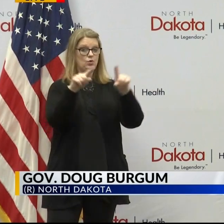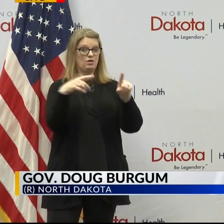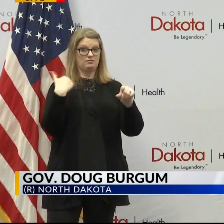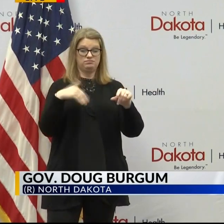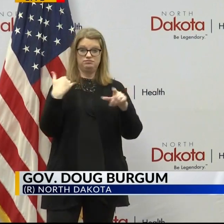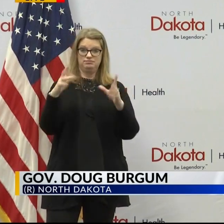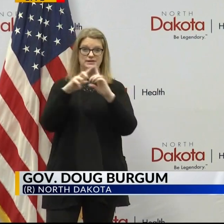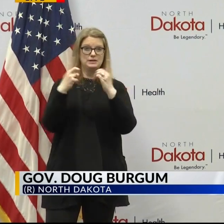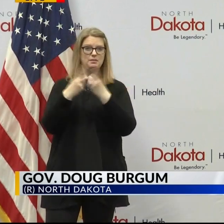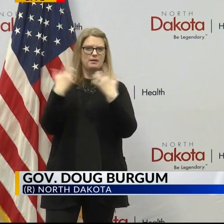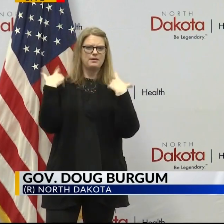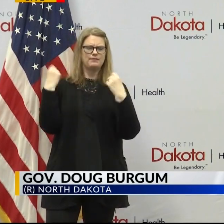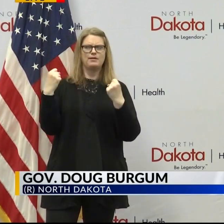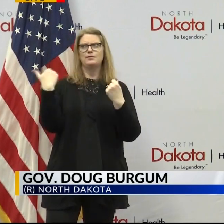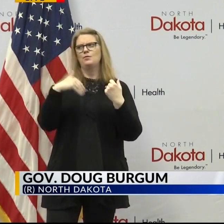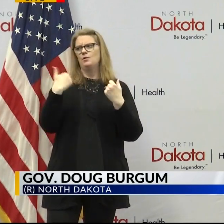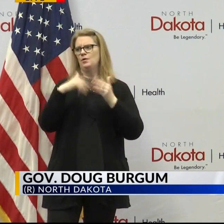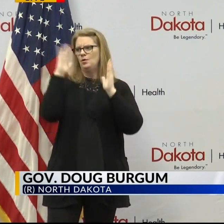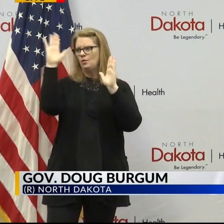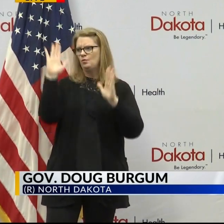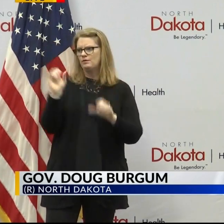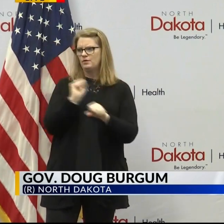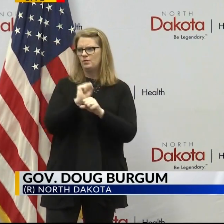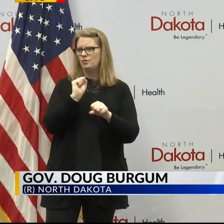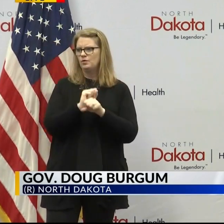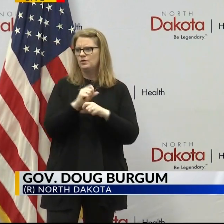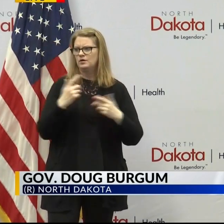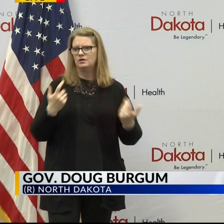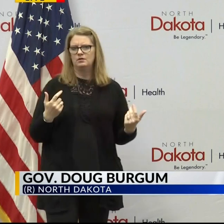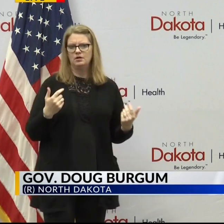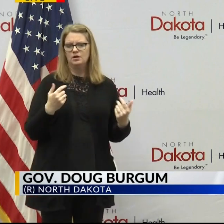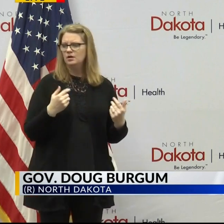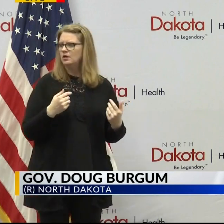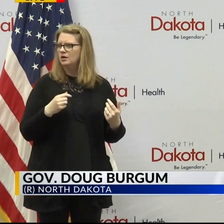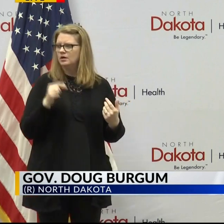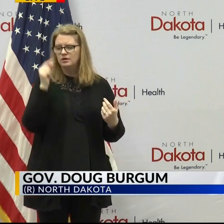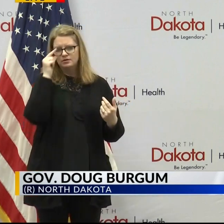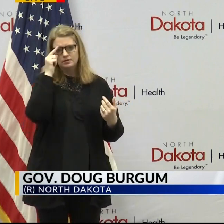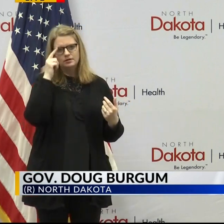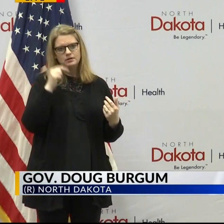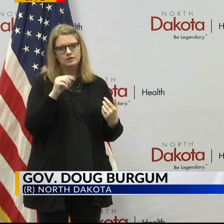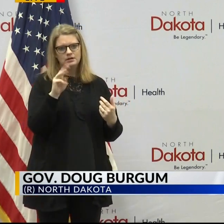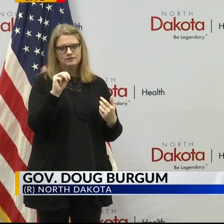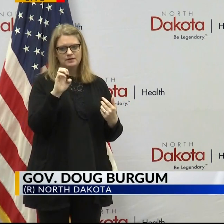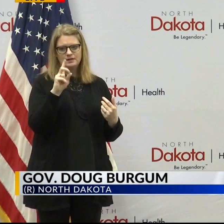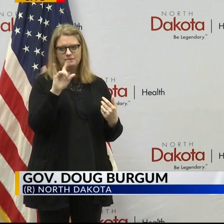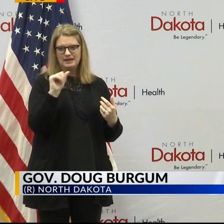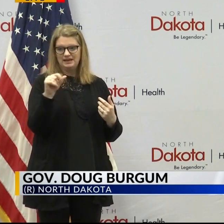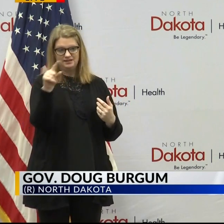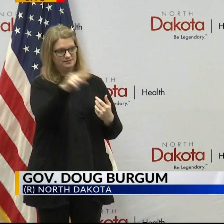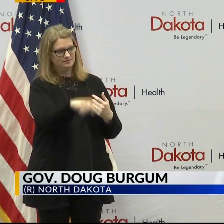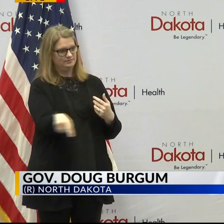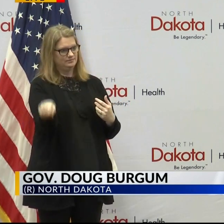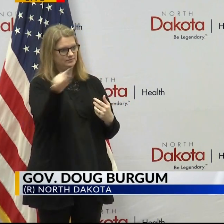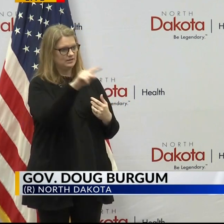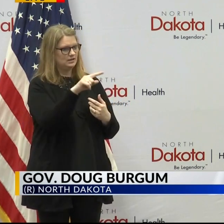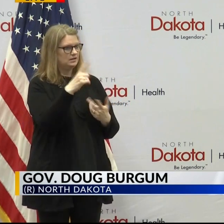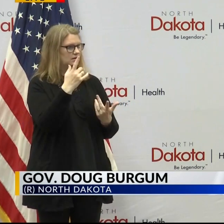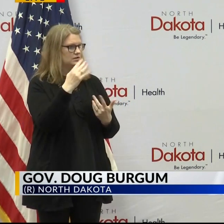THANK YOU. THANK YOU, MYLYNN, AND THANK YOU FOR EVERYONE AT THE DEPARTMENT OF HEALTH FOR ALL THE